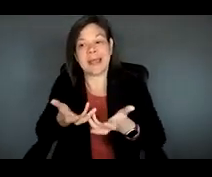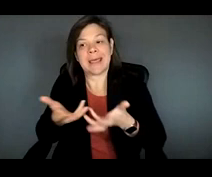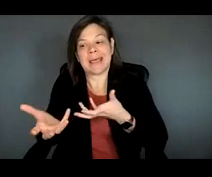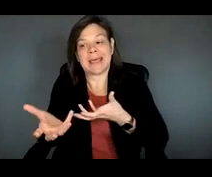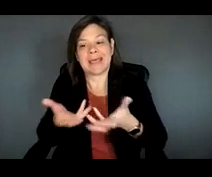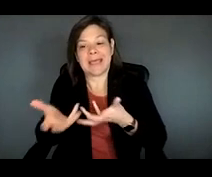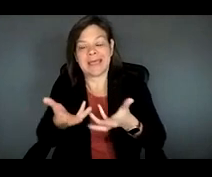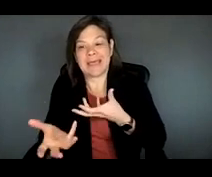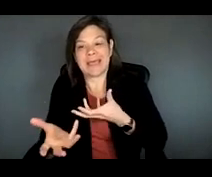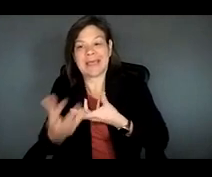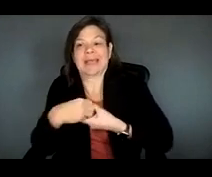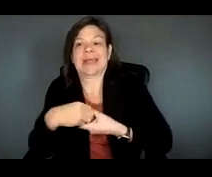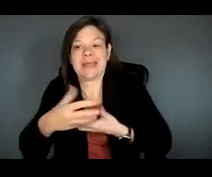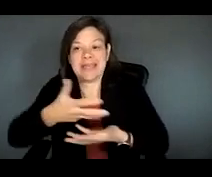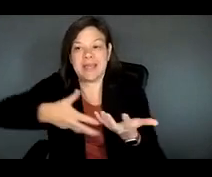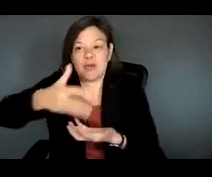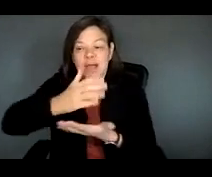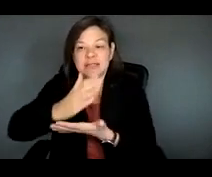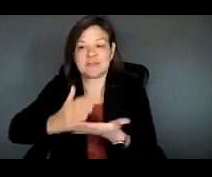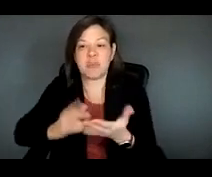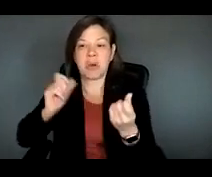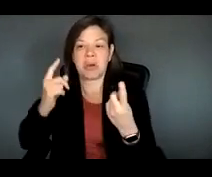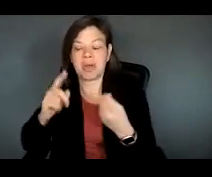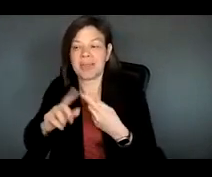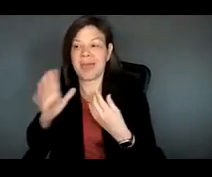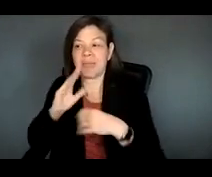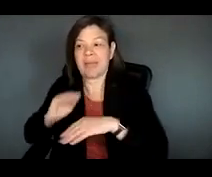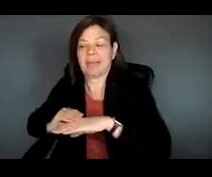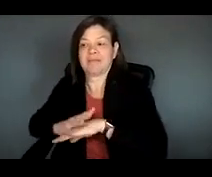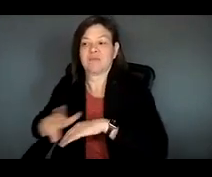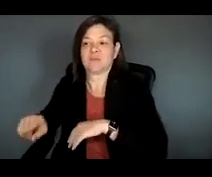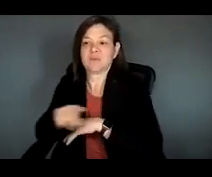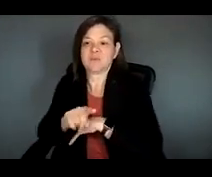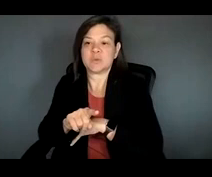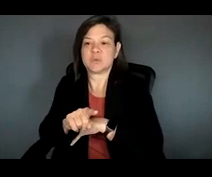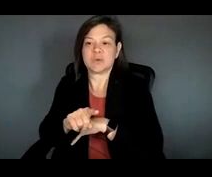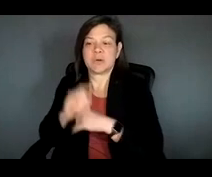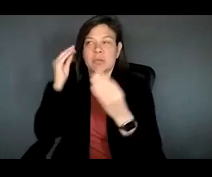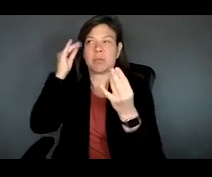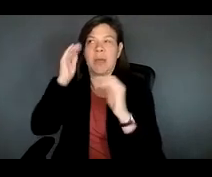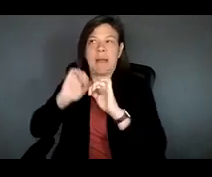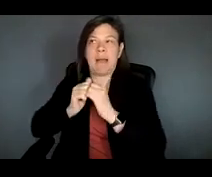to keep that in mind, which may influence either how you're thinking about a moderator